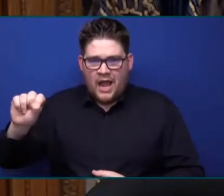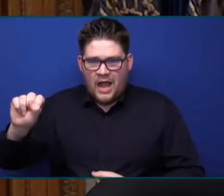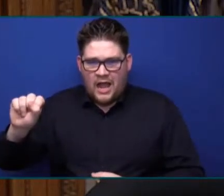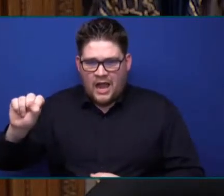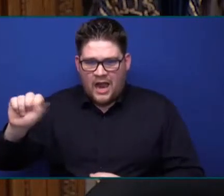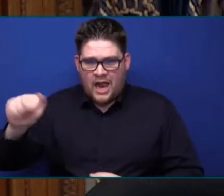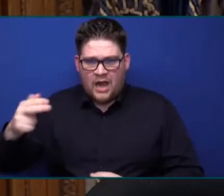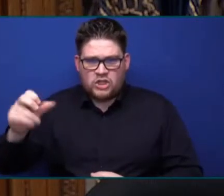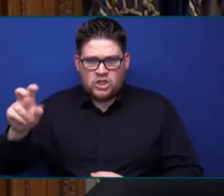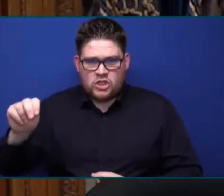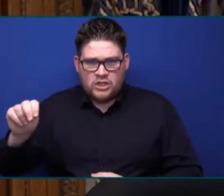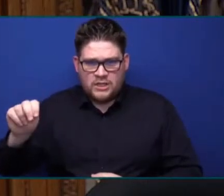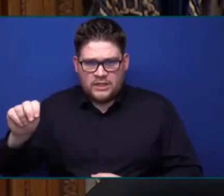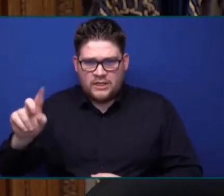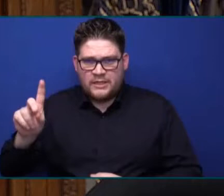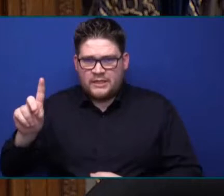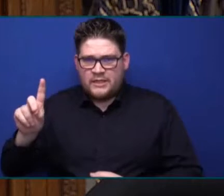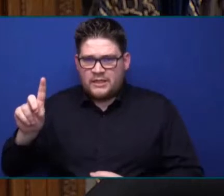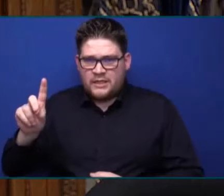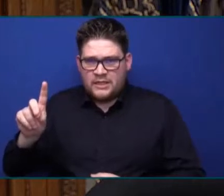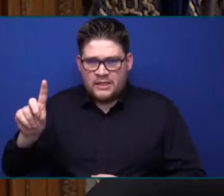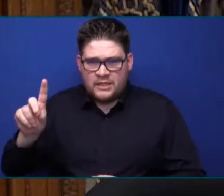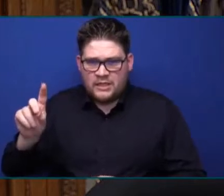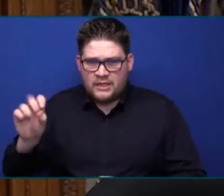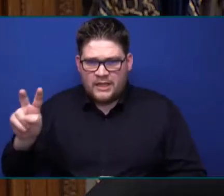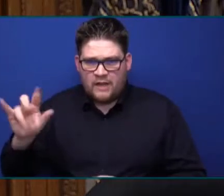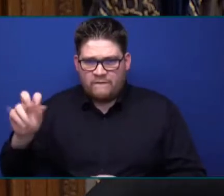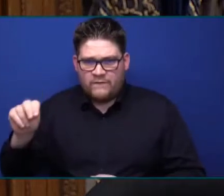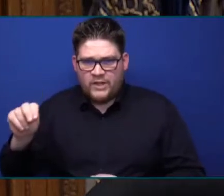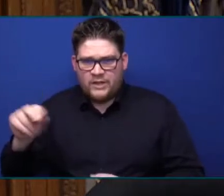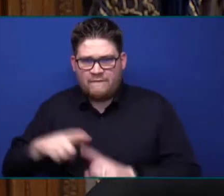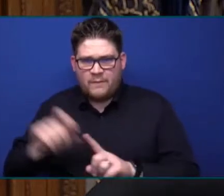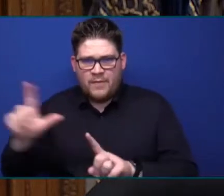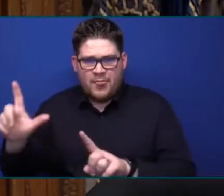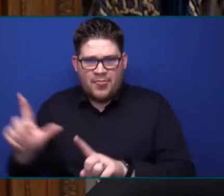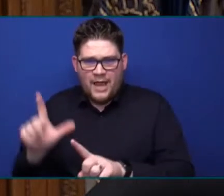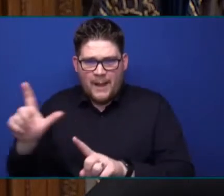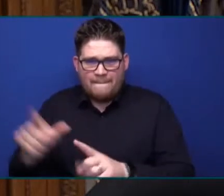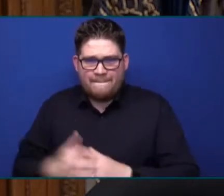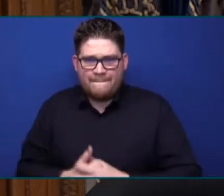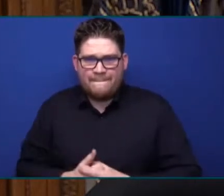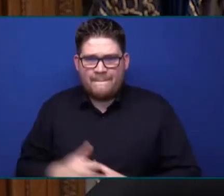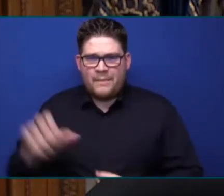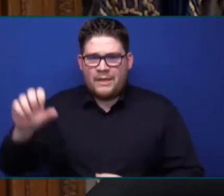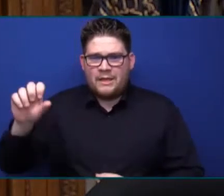Libraries Cooperative; Santa Ono, president and vice-chancellor, University of British Columbia;